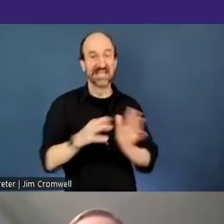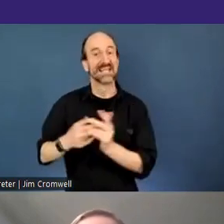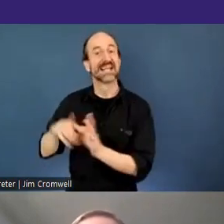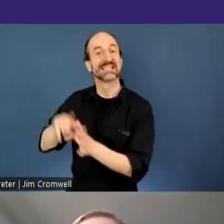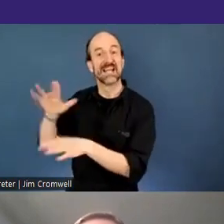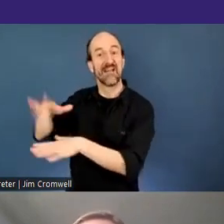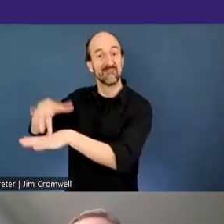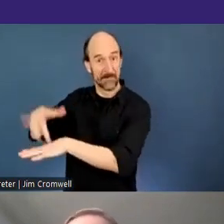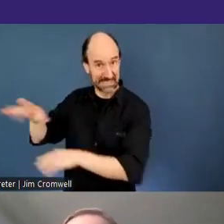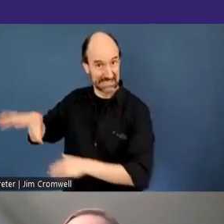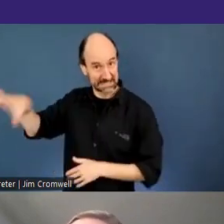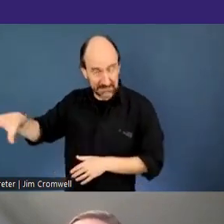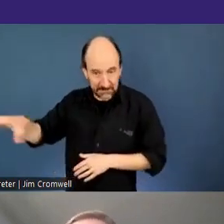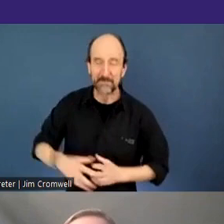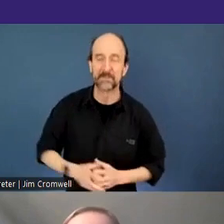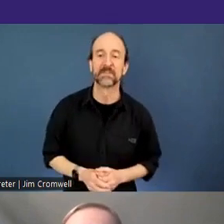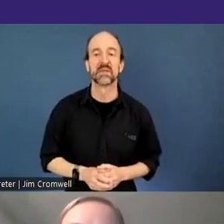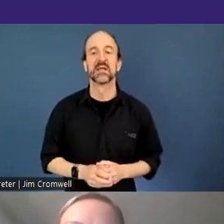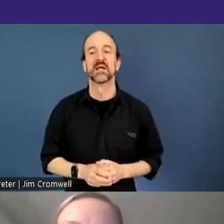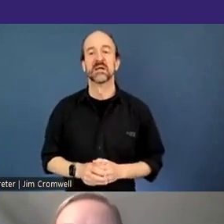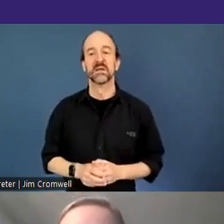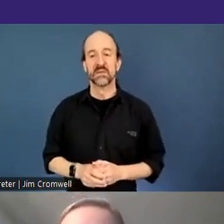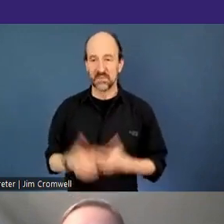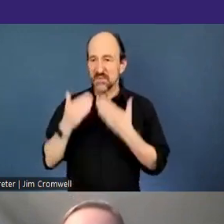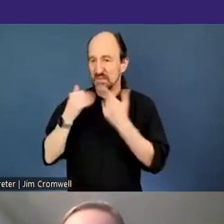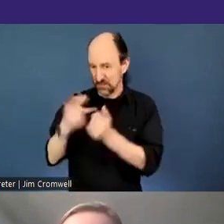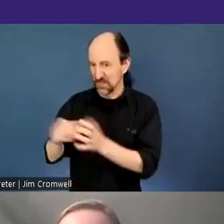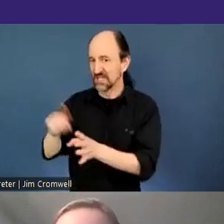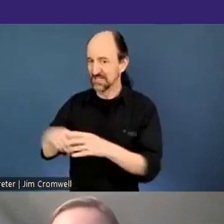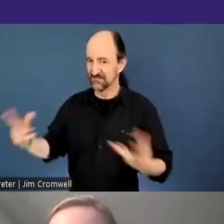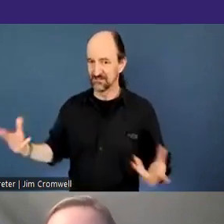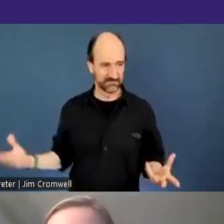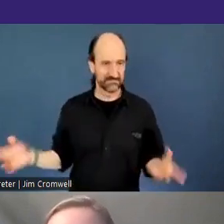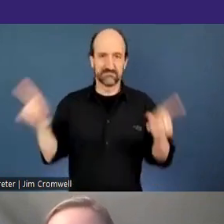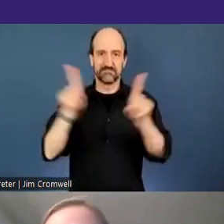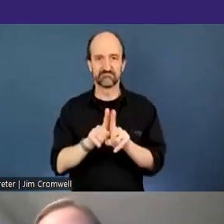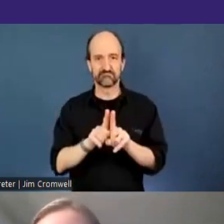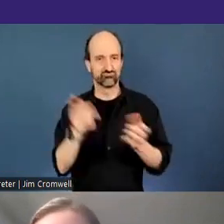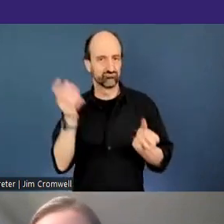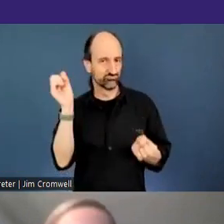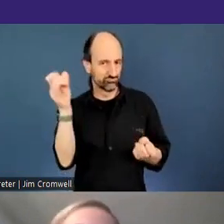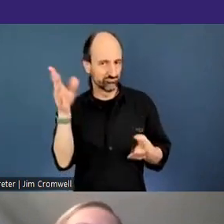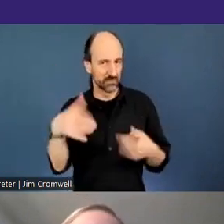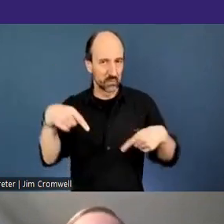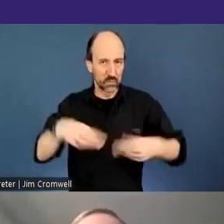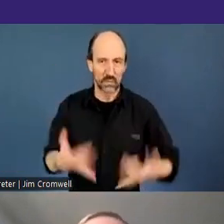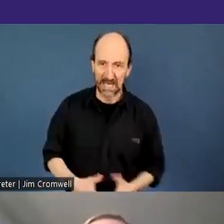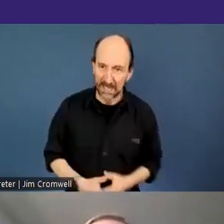Thank you so much for joining us Nancy, I'm so delighted to have you as my co-pilot. I'm going to